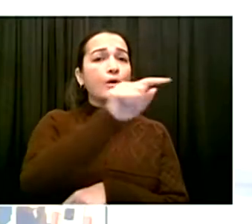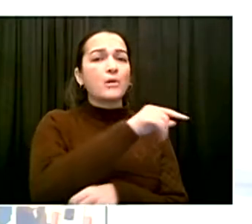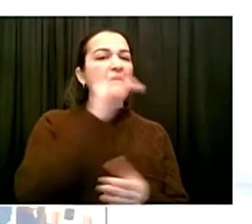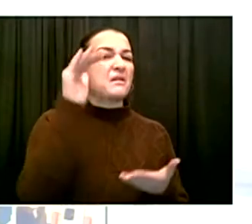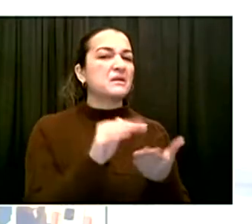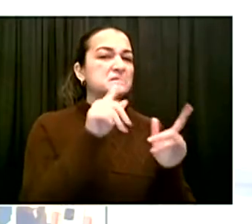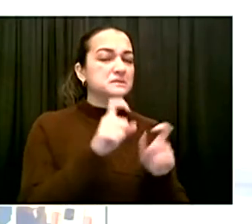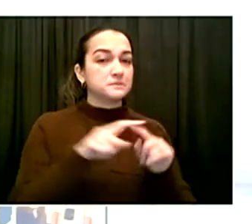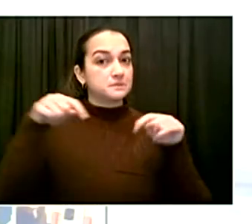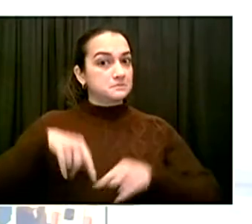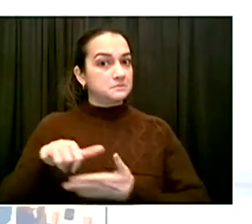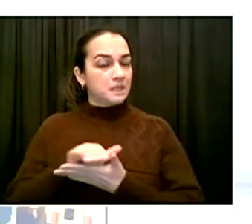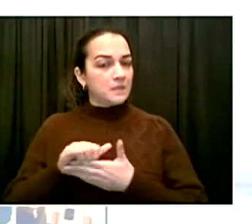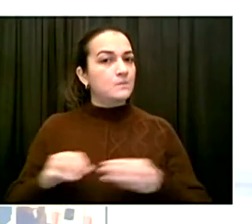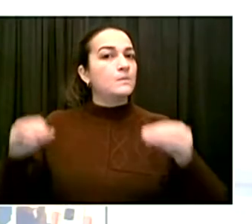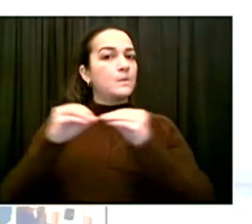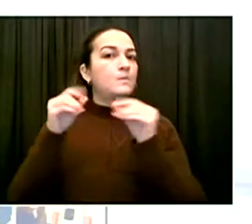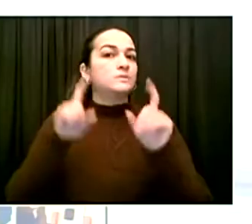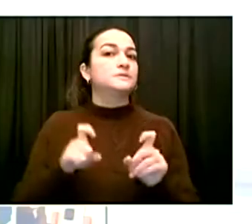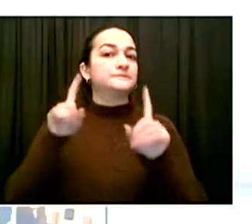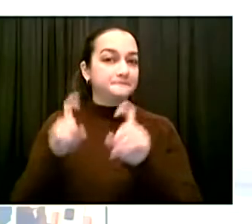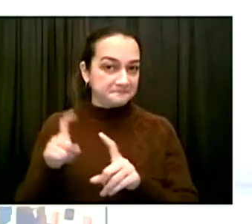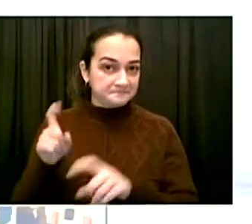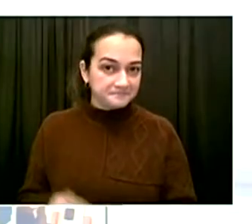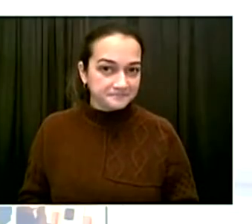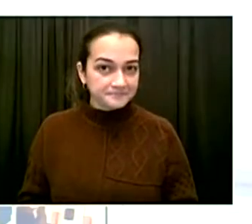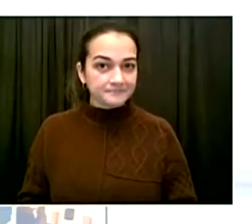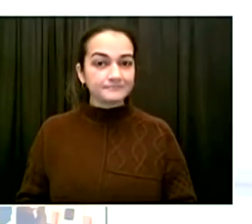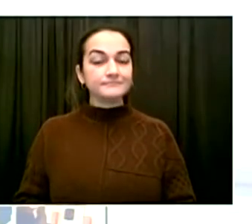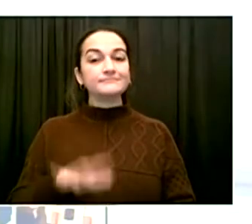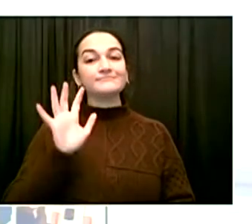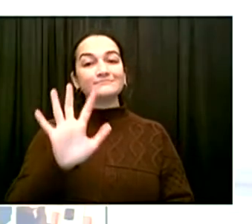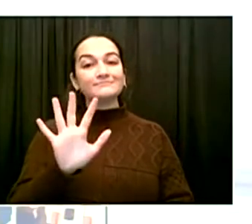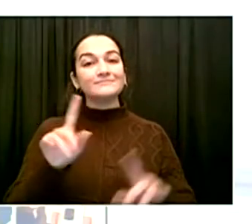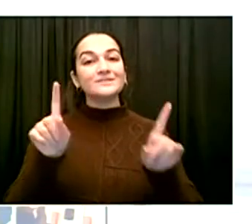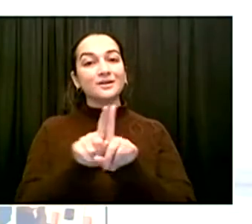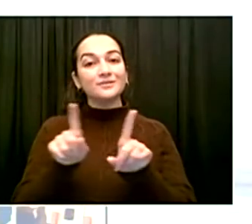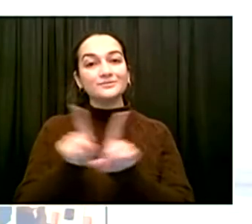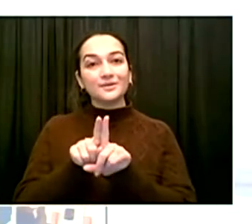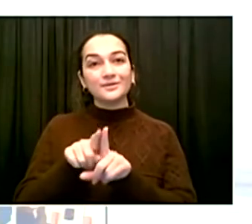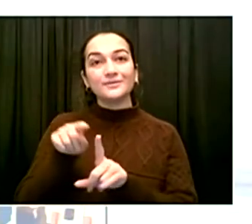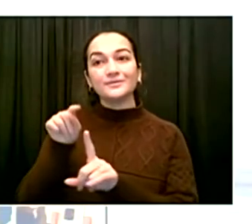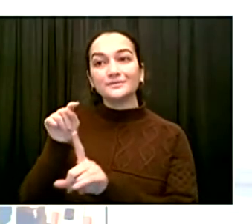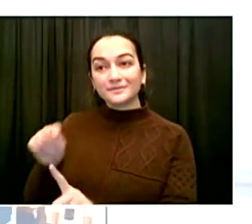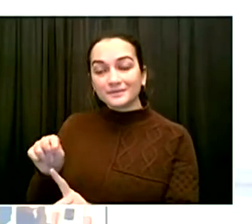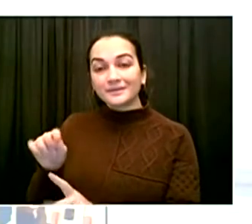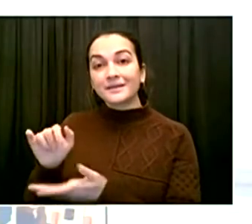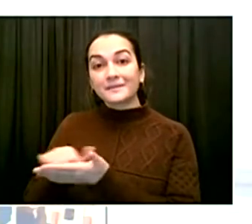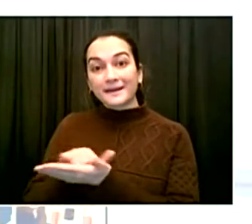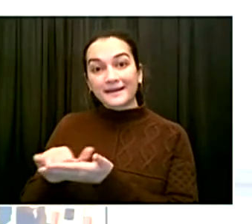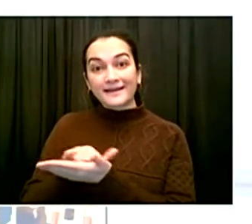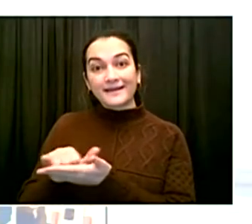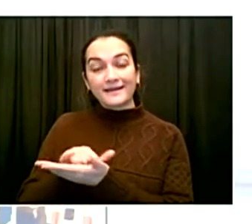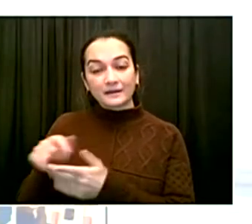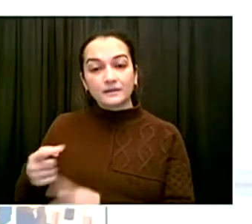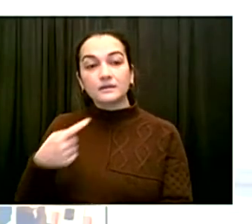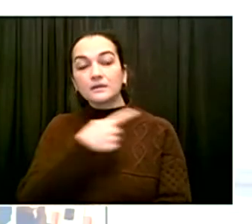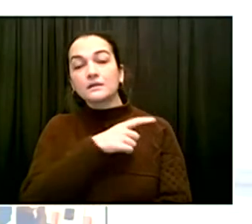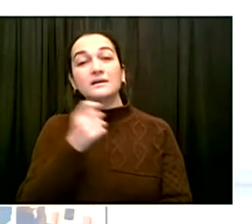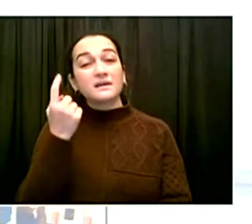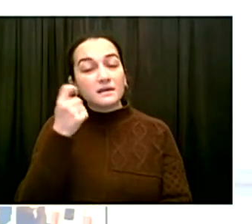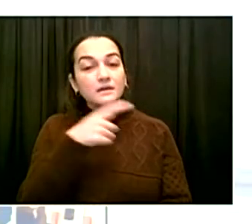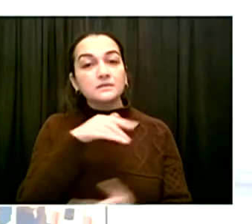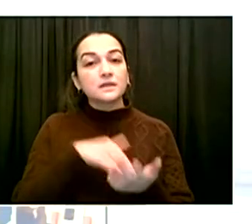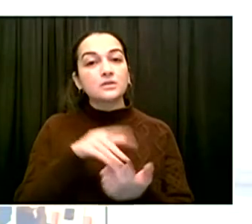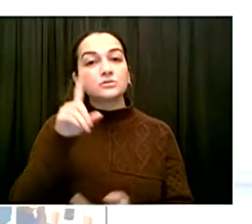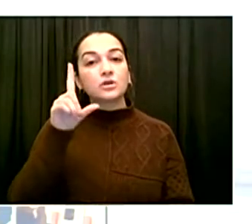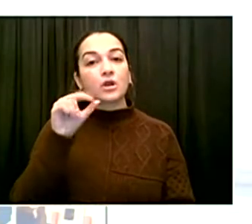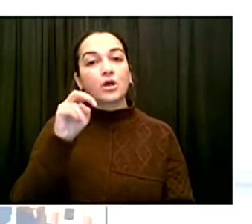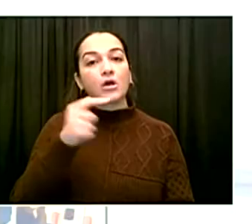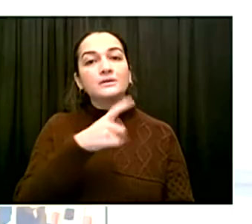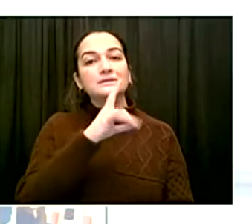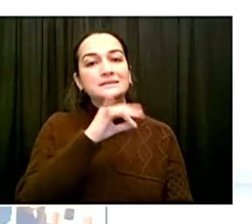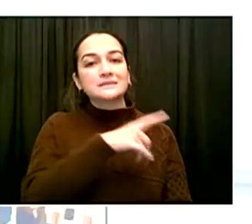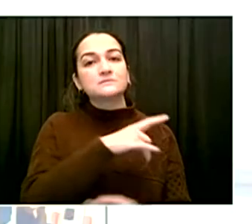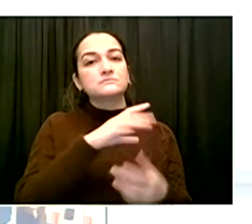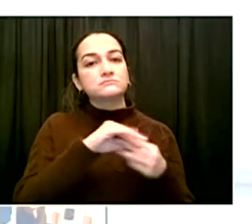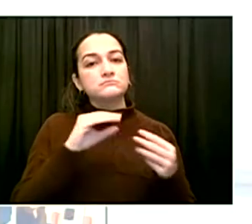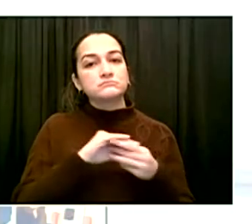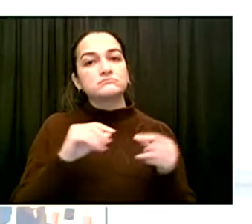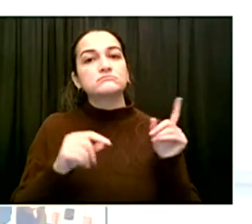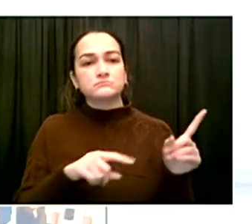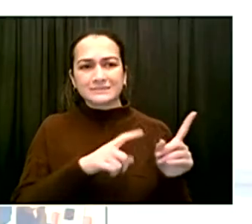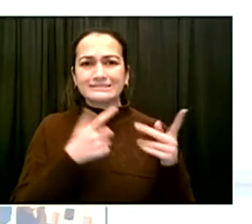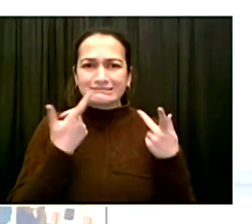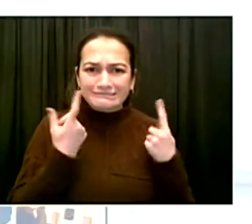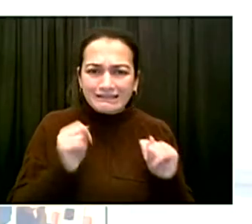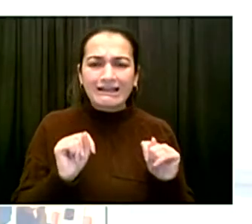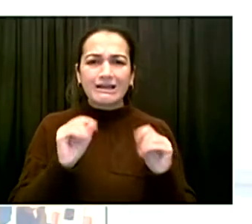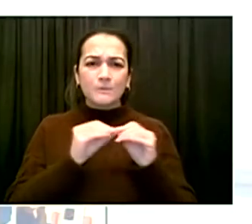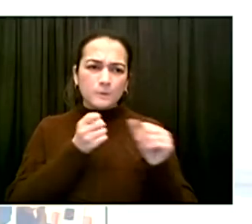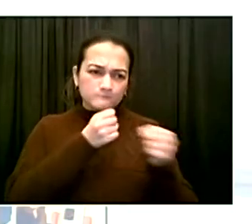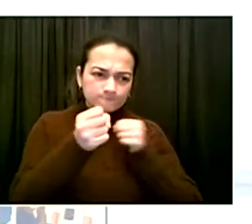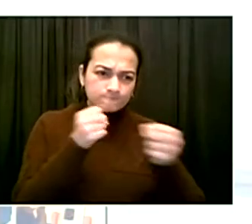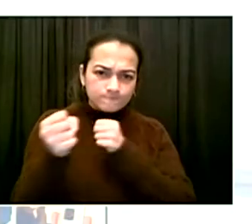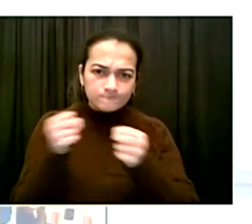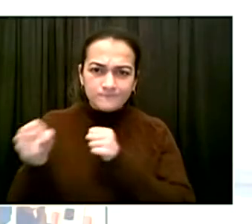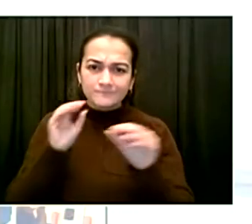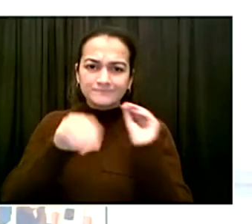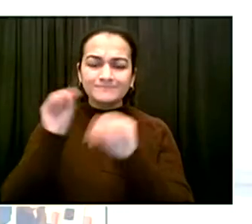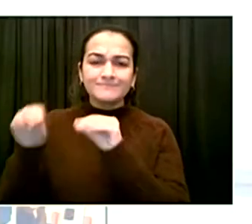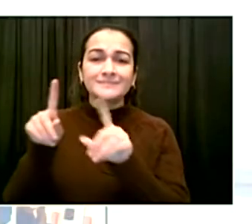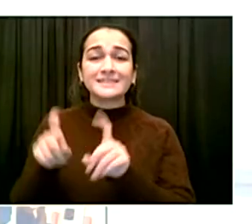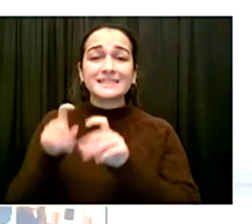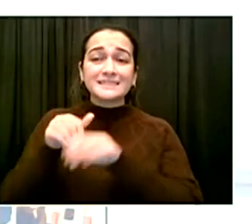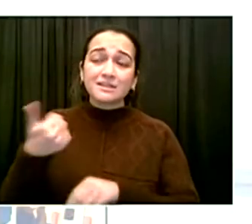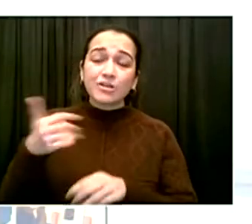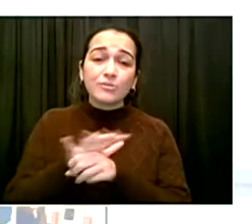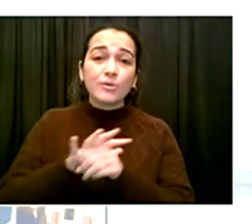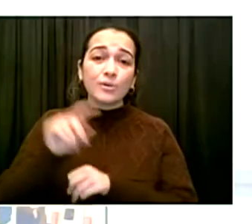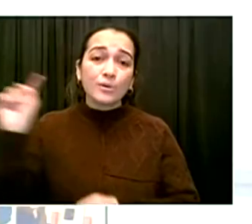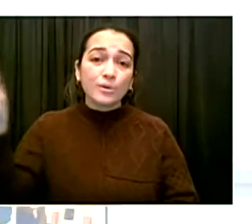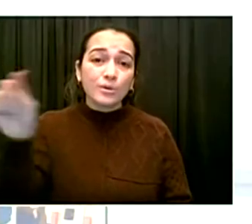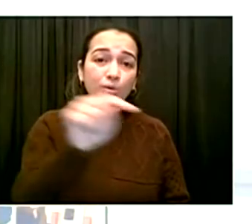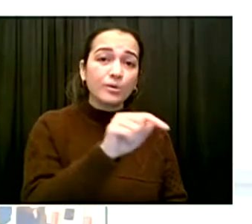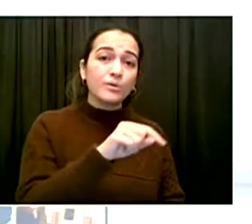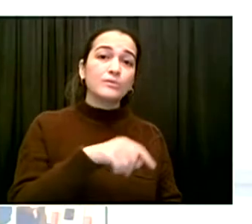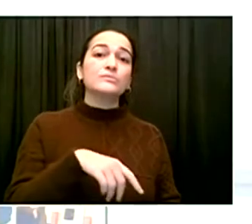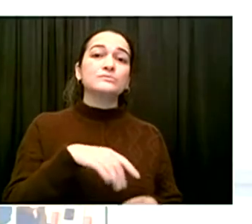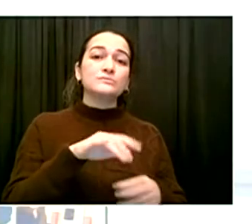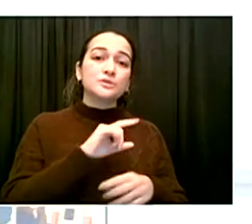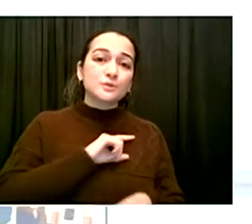THOSE GEOGRAPHIES.